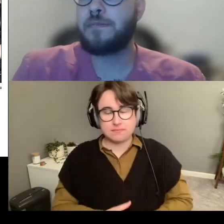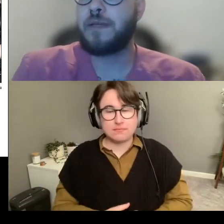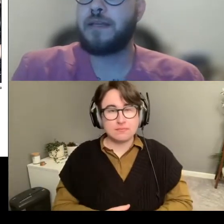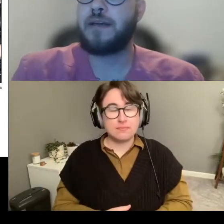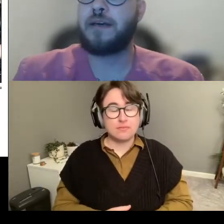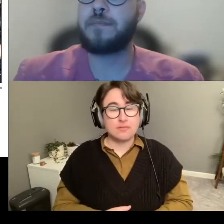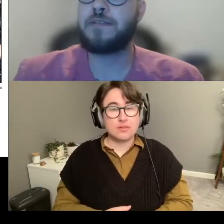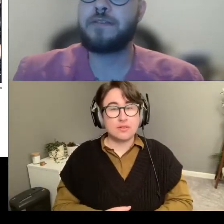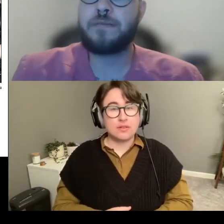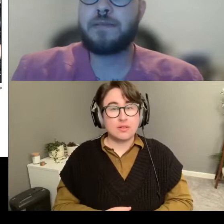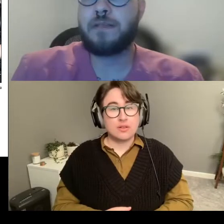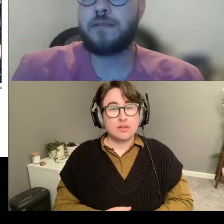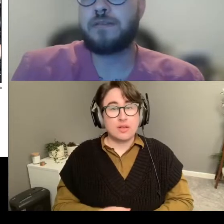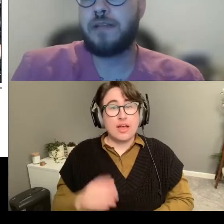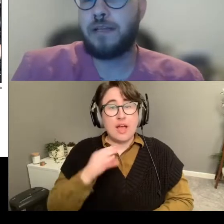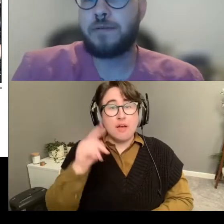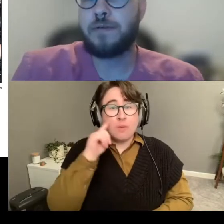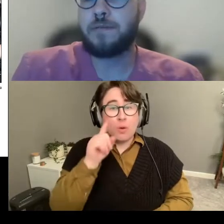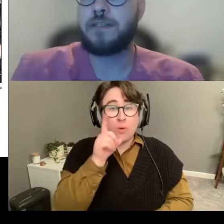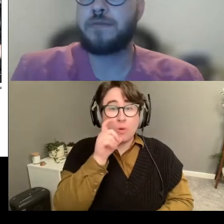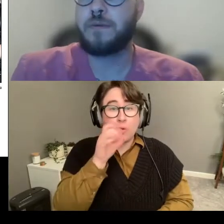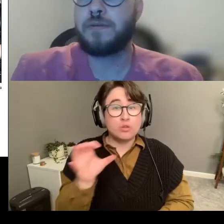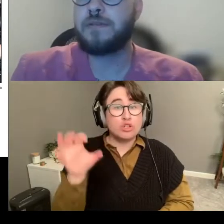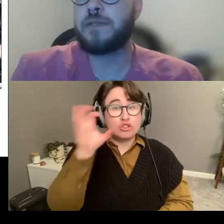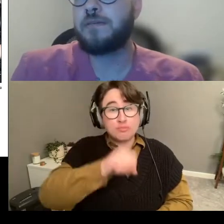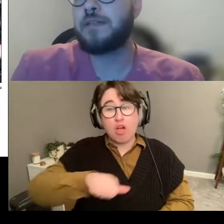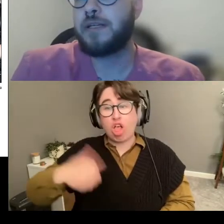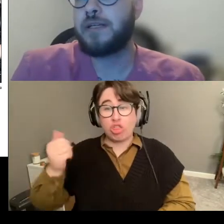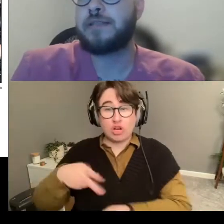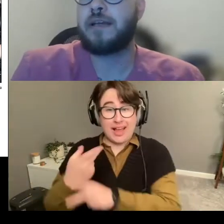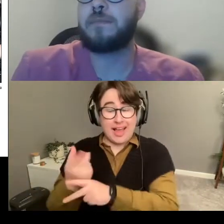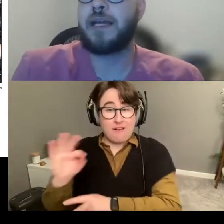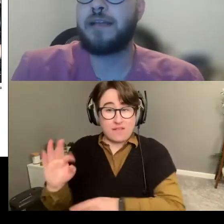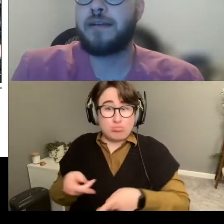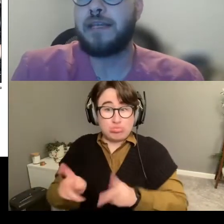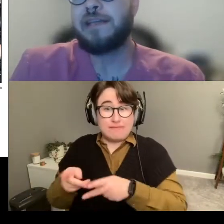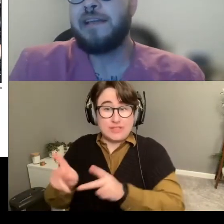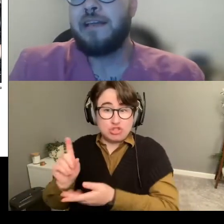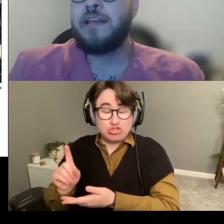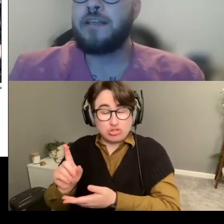who may assume some of those other privileged roles, when you are trans and nonbinary,